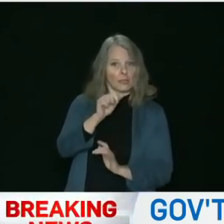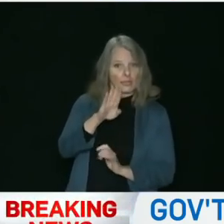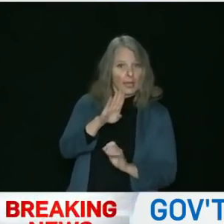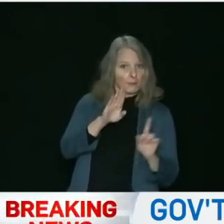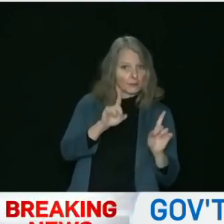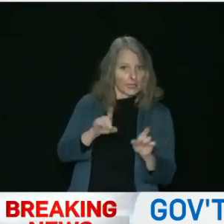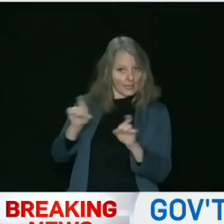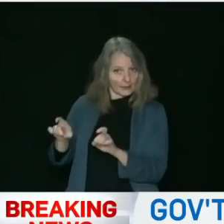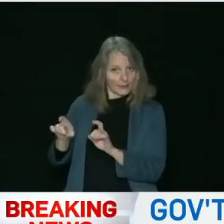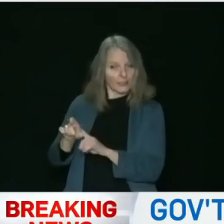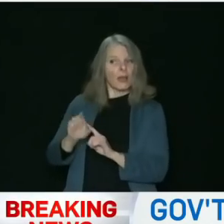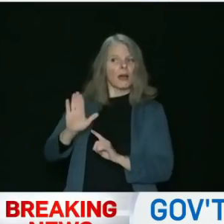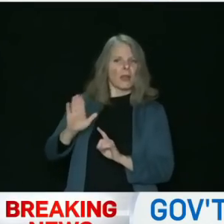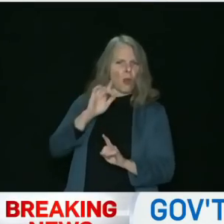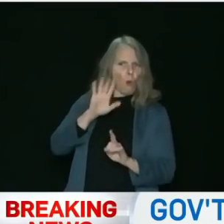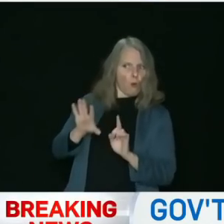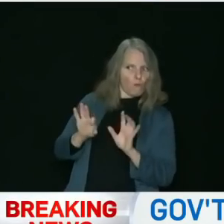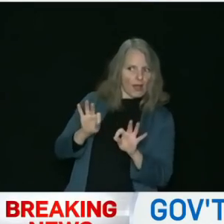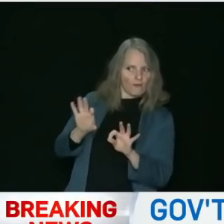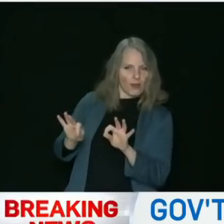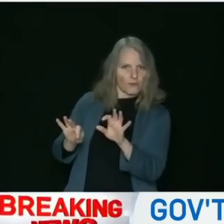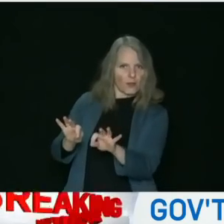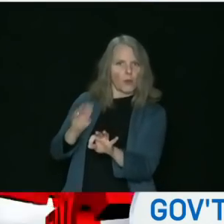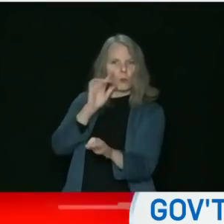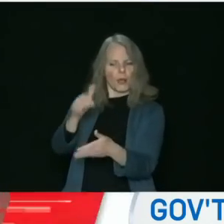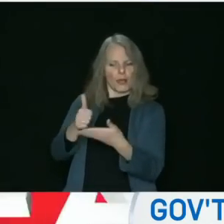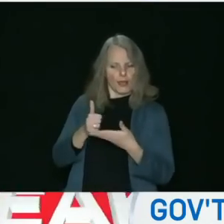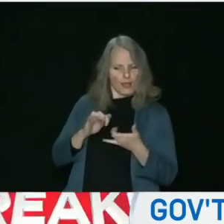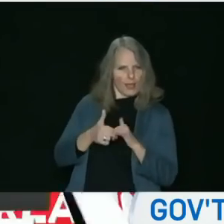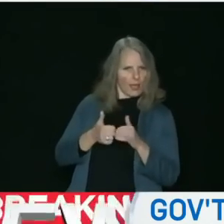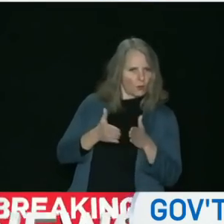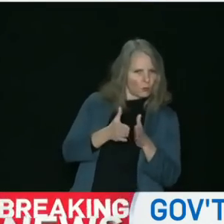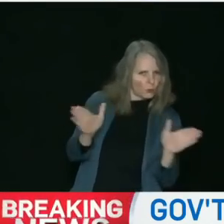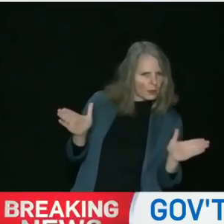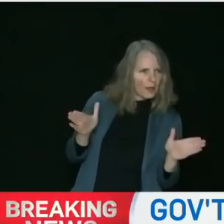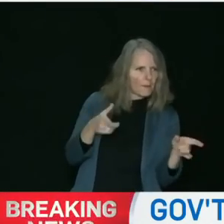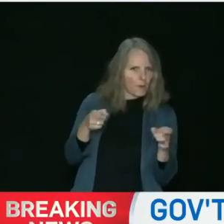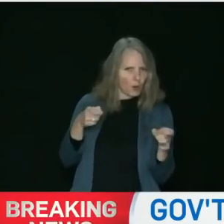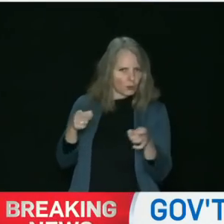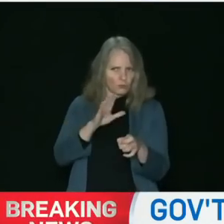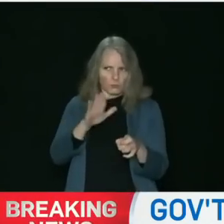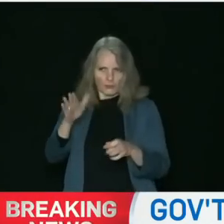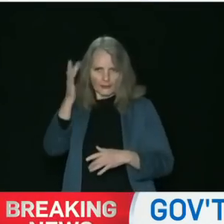PART OF THE COUNTRY, A LOT OF